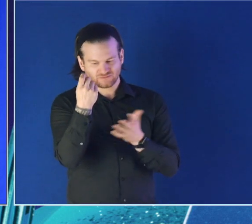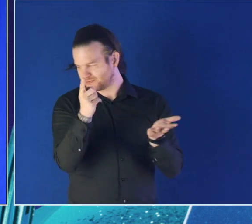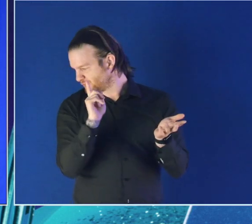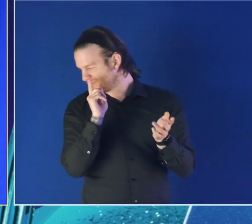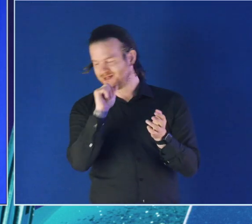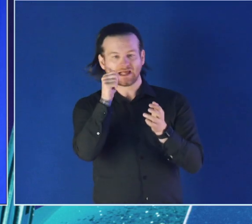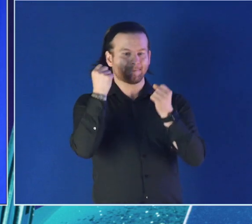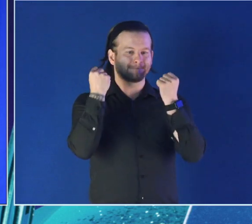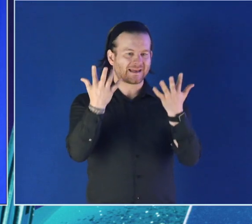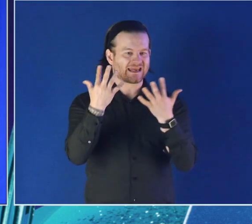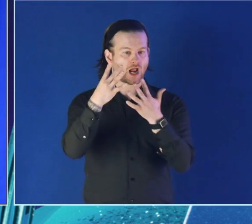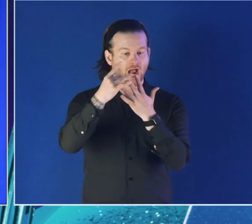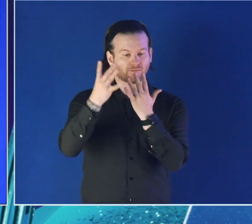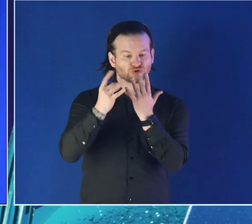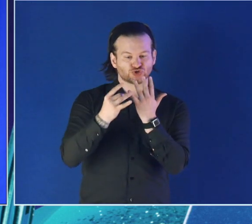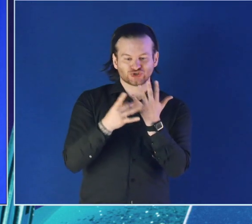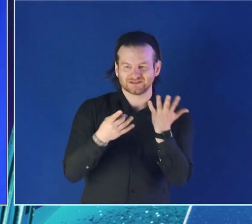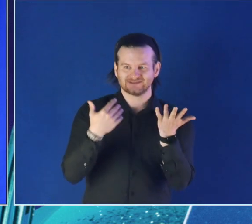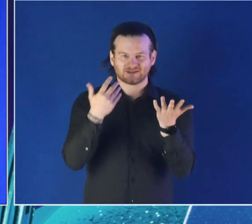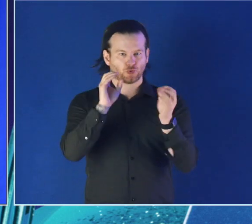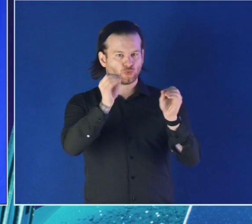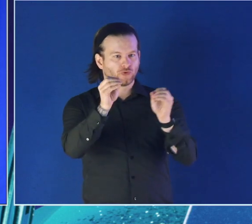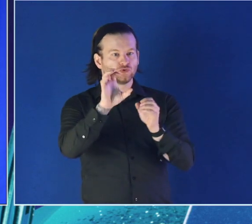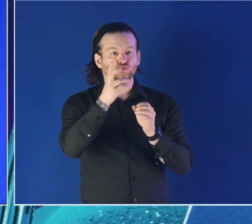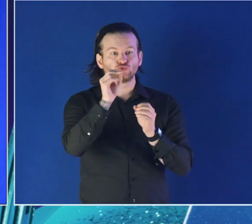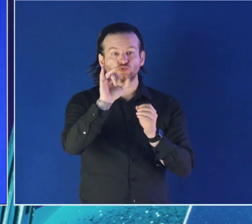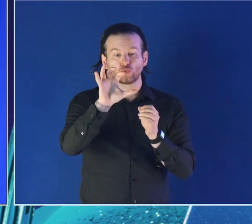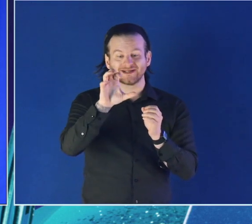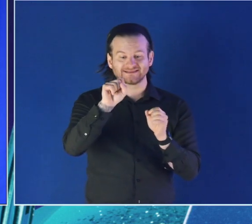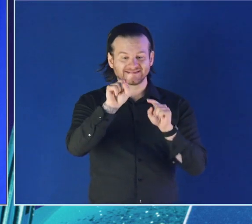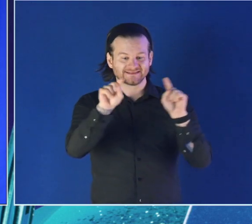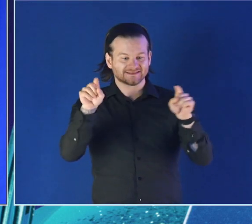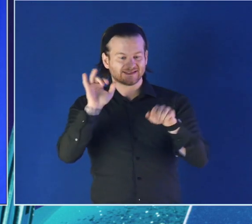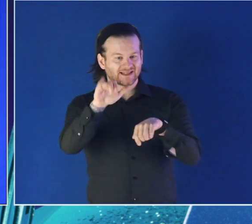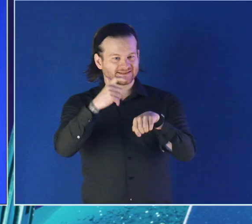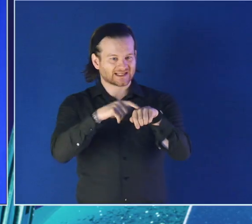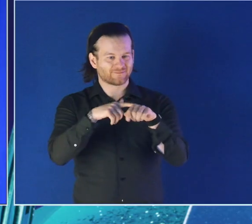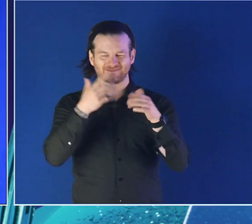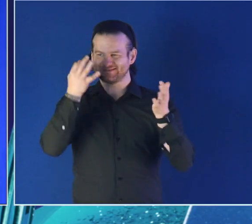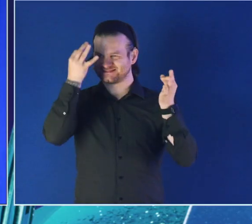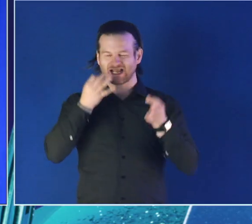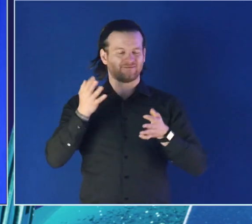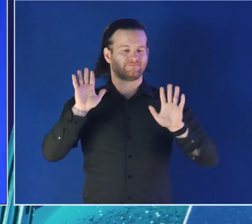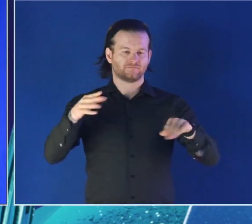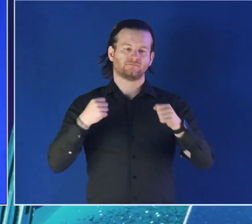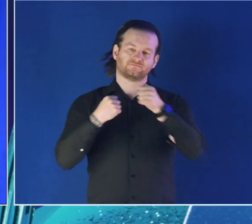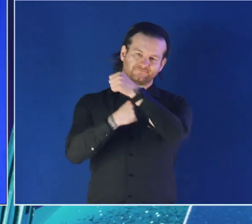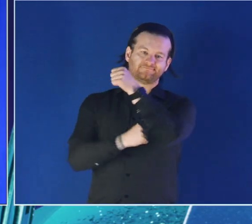he did it with the mindset and mission to provide and advanced access to the tools that give people the ability